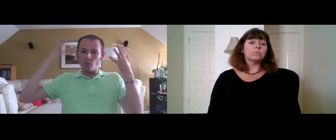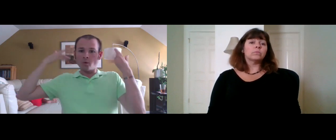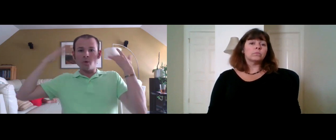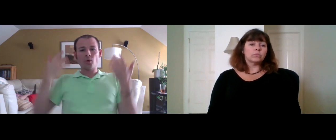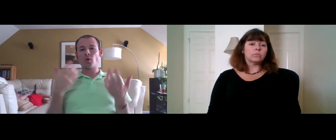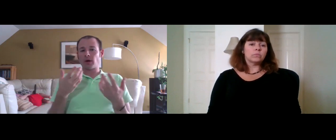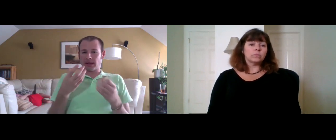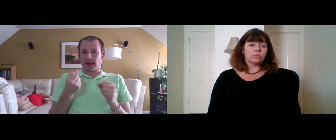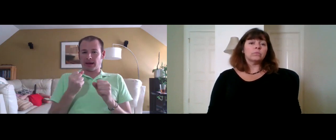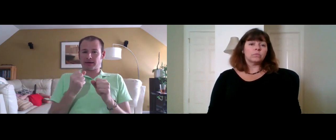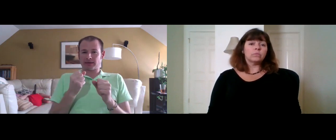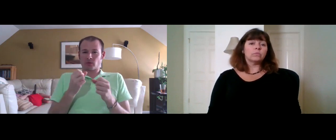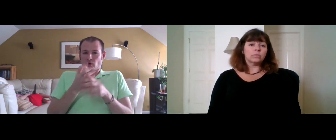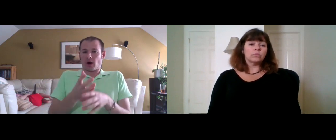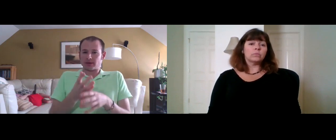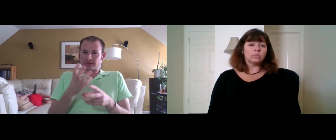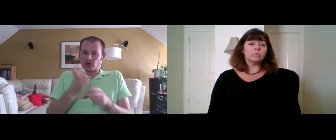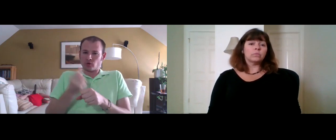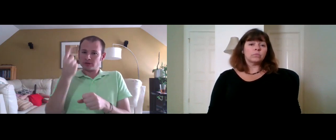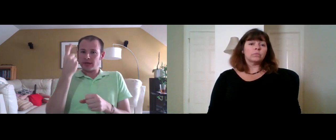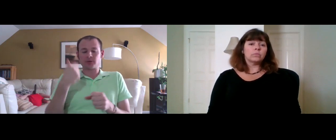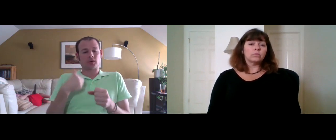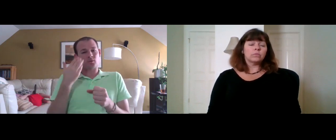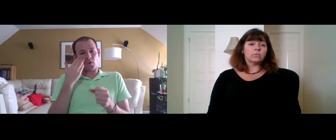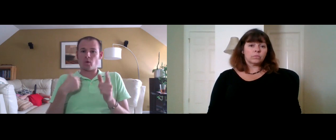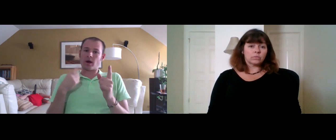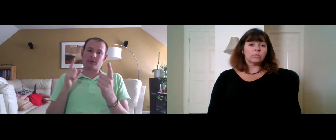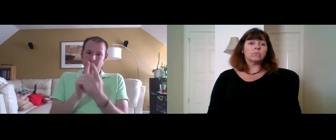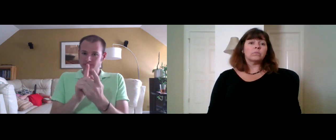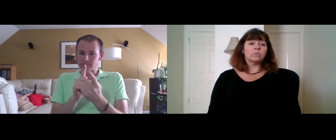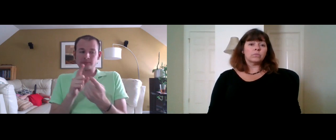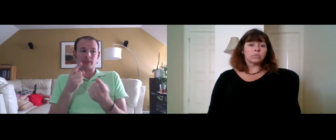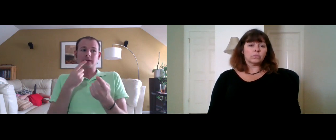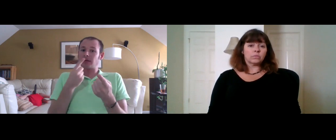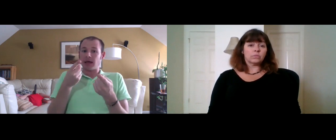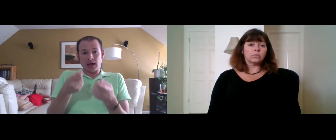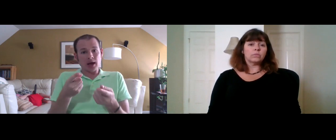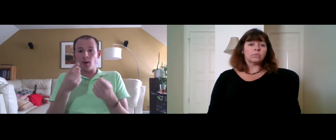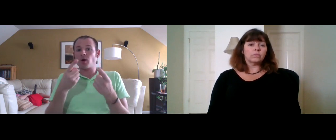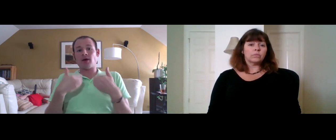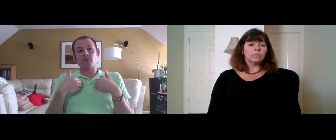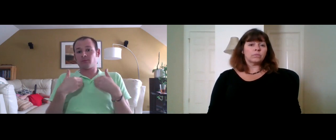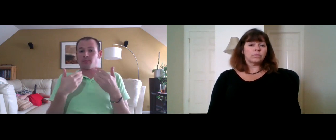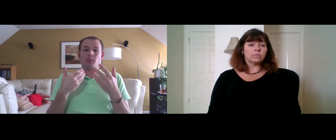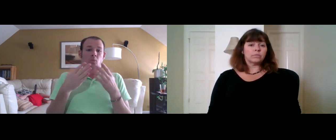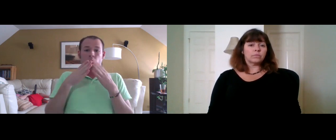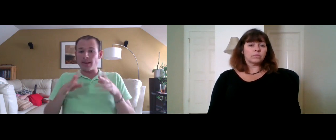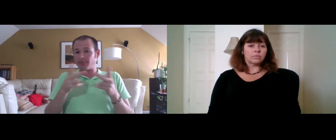can make things hard to understand so I know when I meet someone